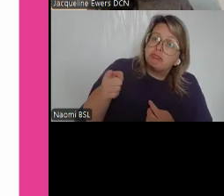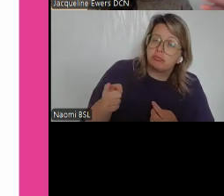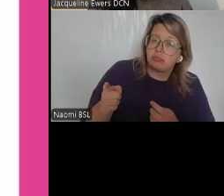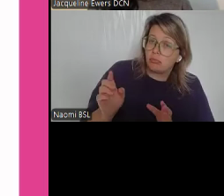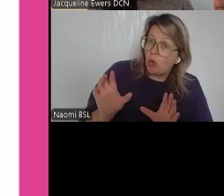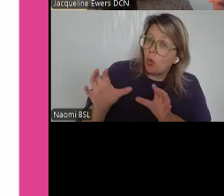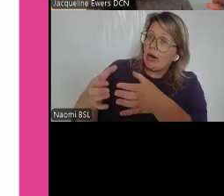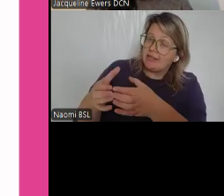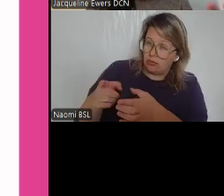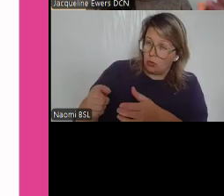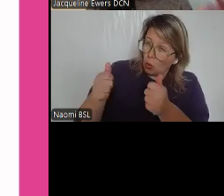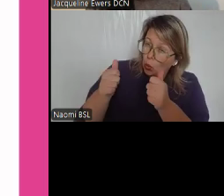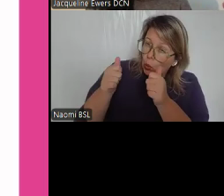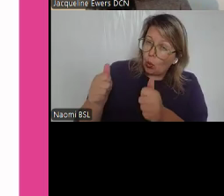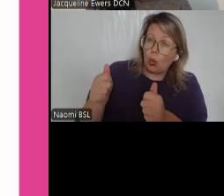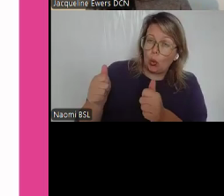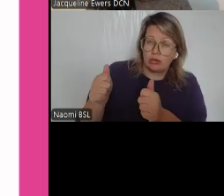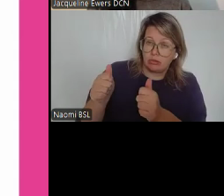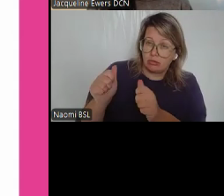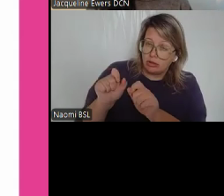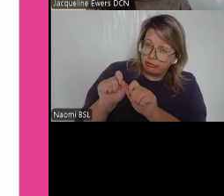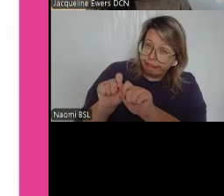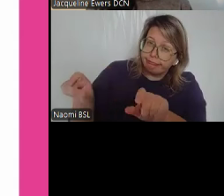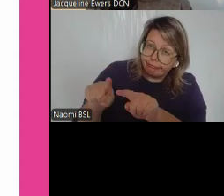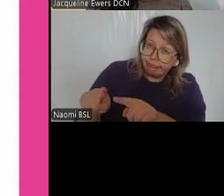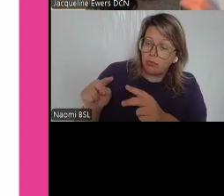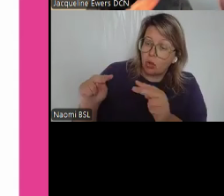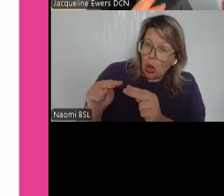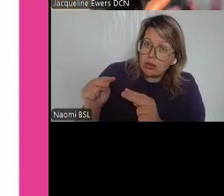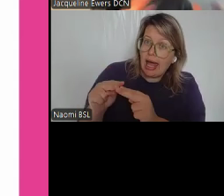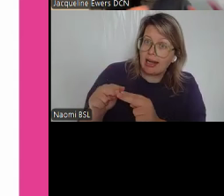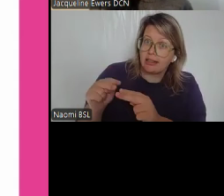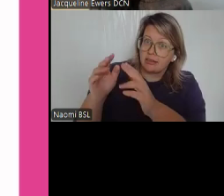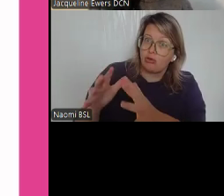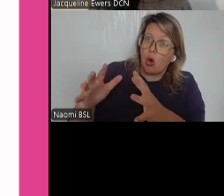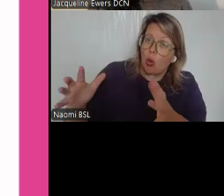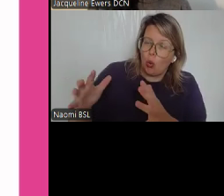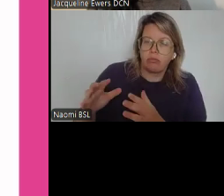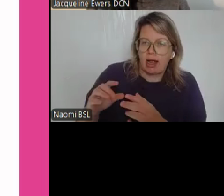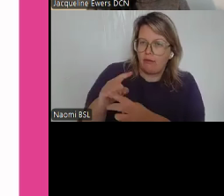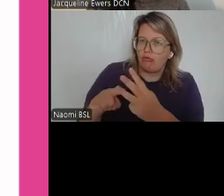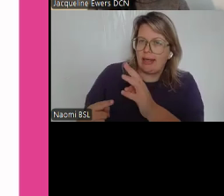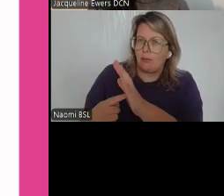have got good rates of growth for their contacts. The first one is all about knowing your audience.